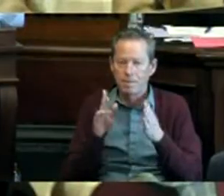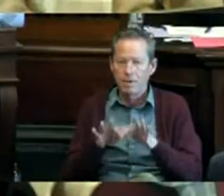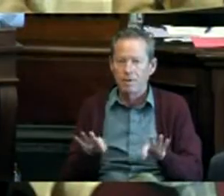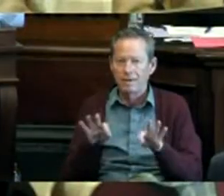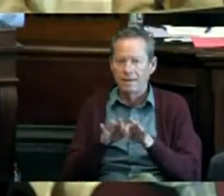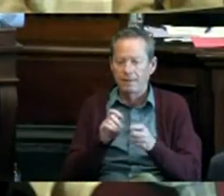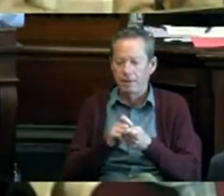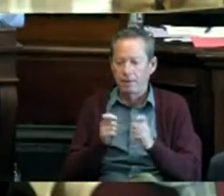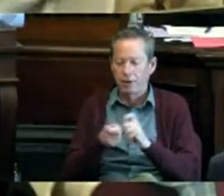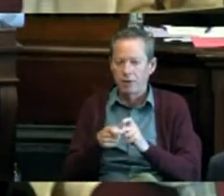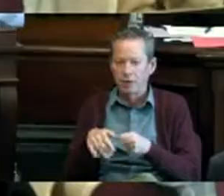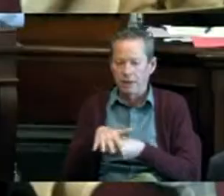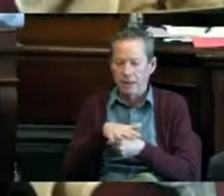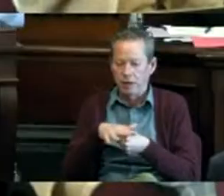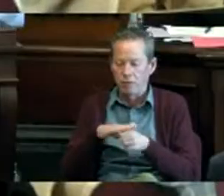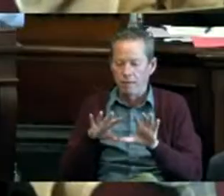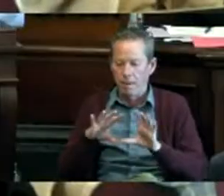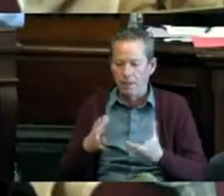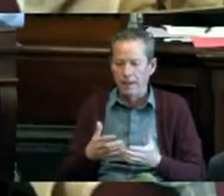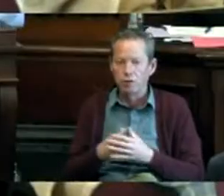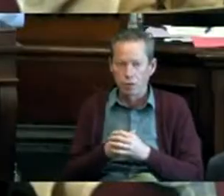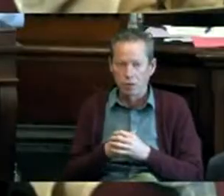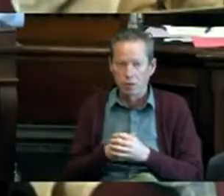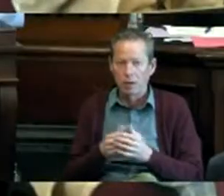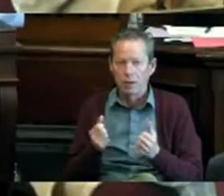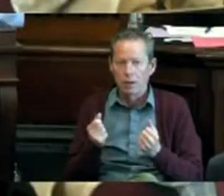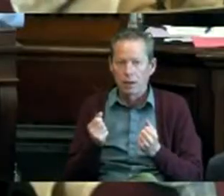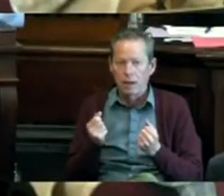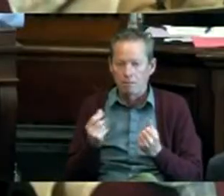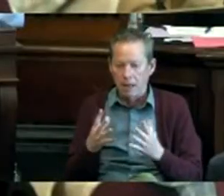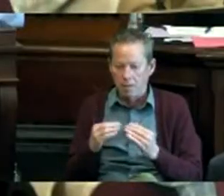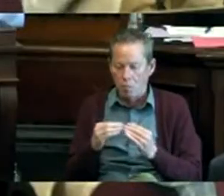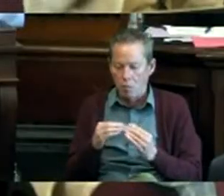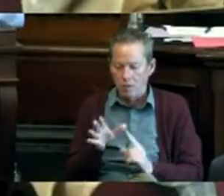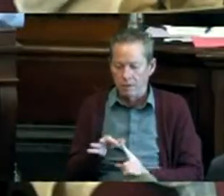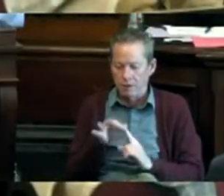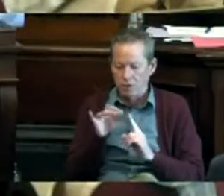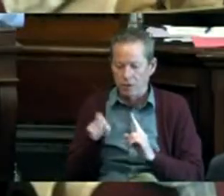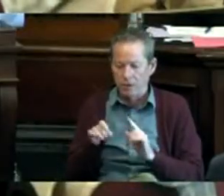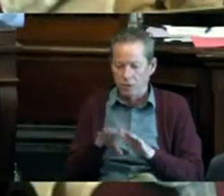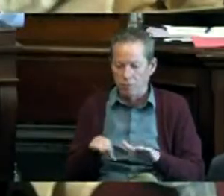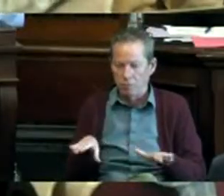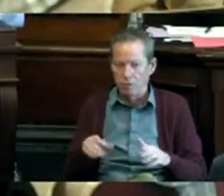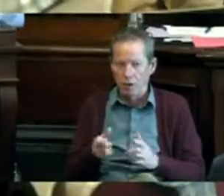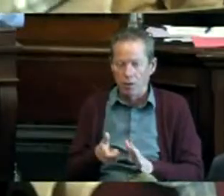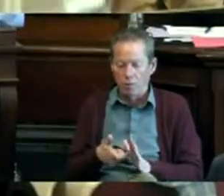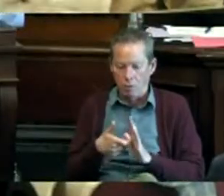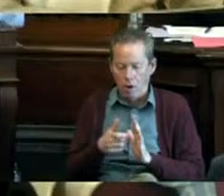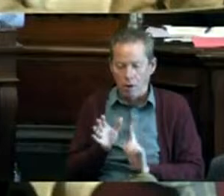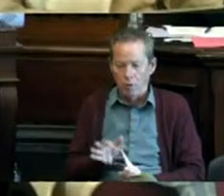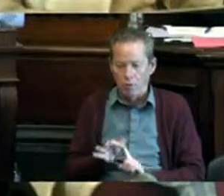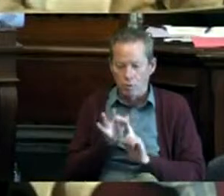have a declining enrollment. And where there are significant changes in the nature of the